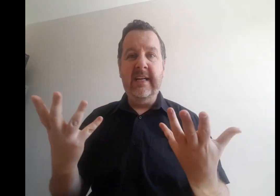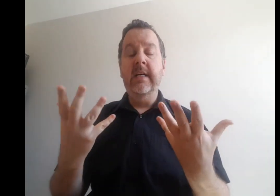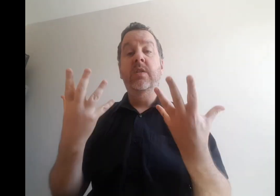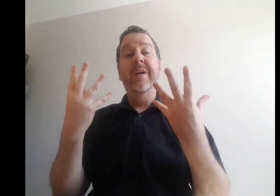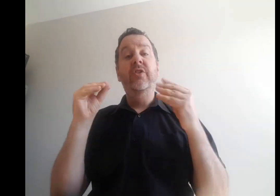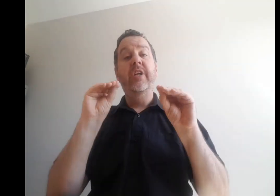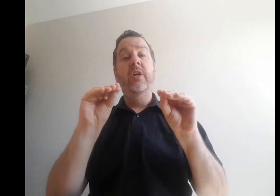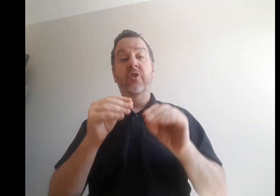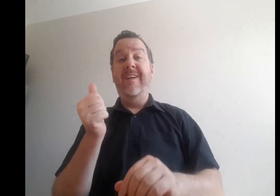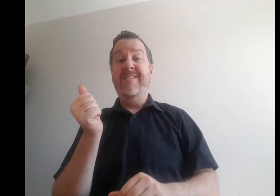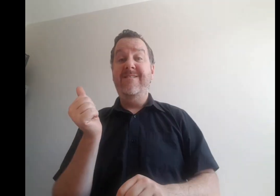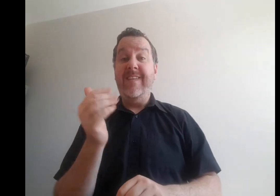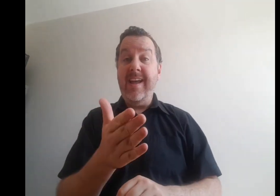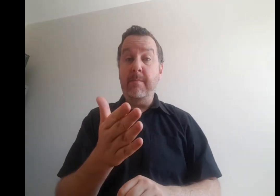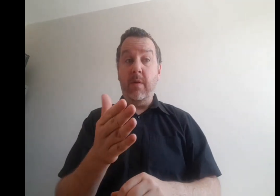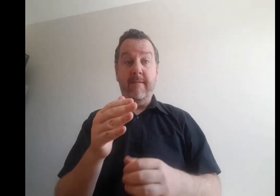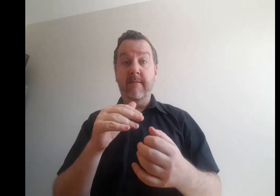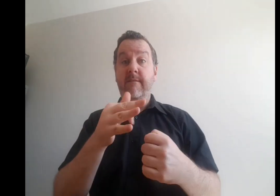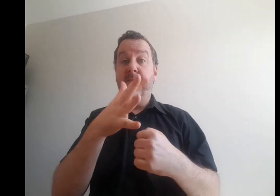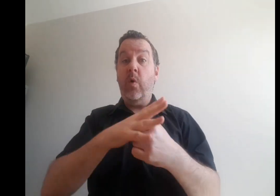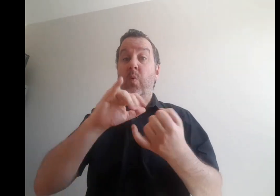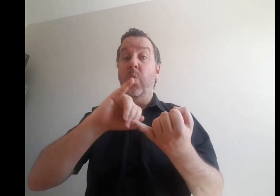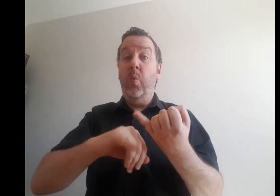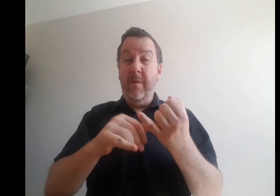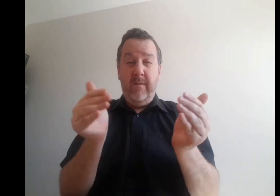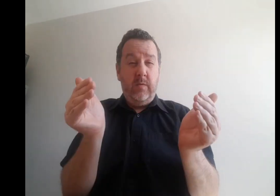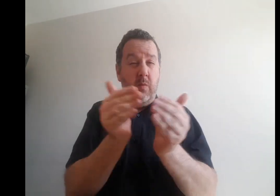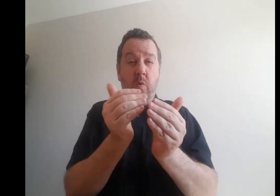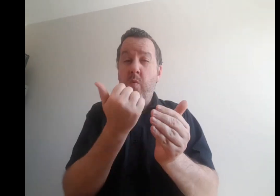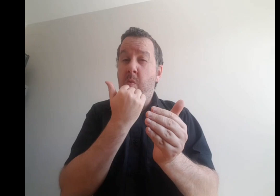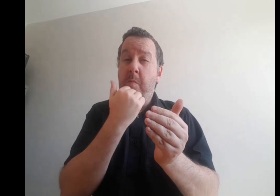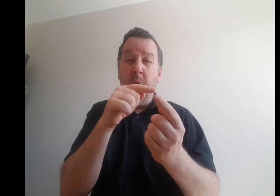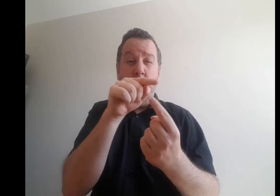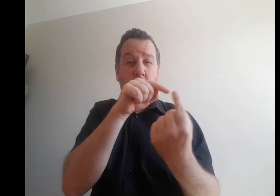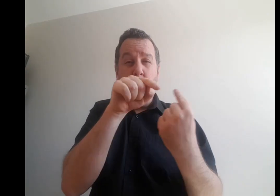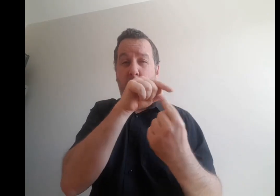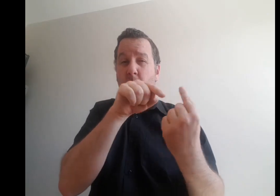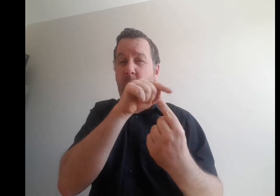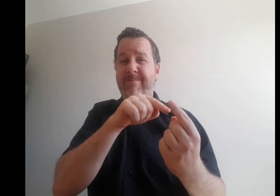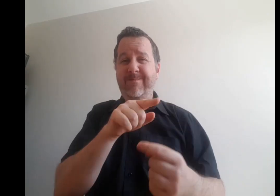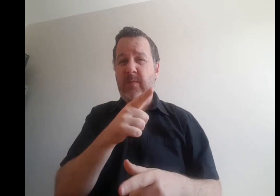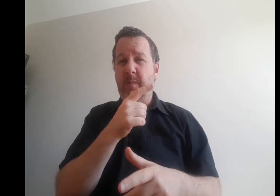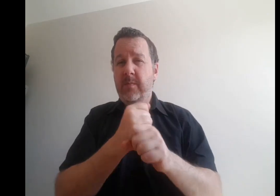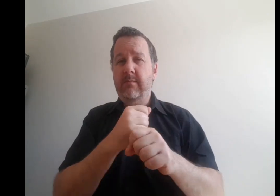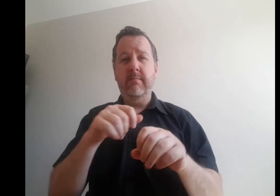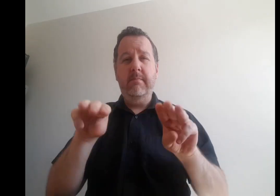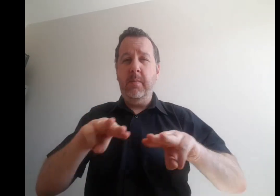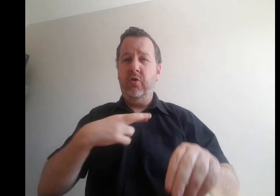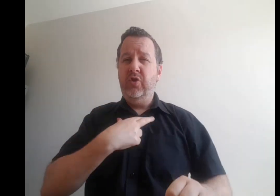you really only had education available to a very small minority of deaf people in Ireland